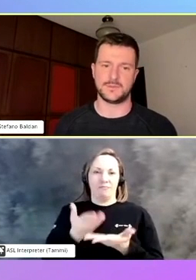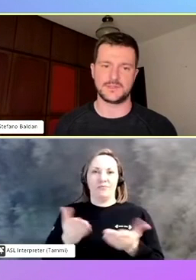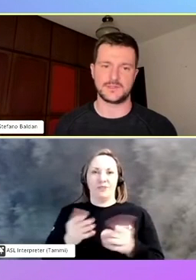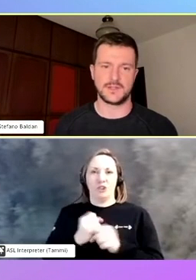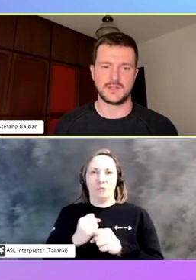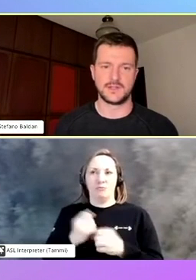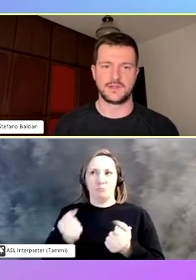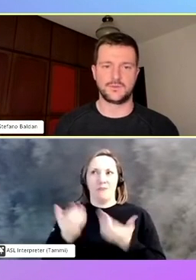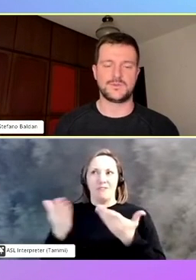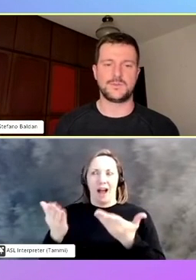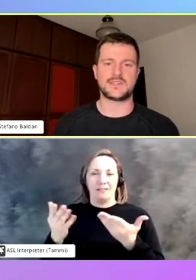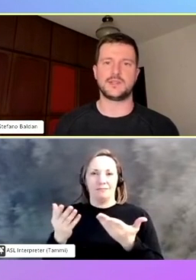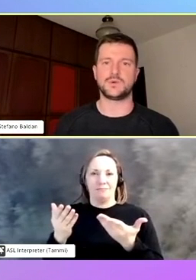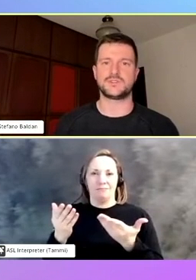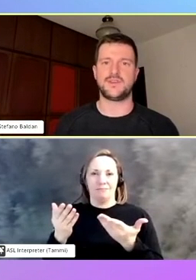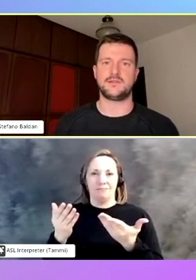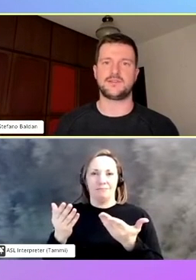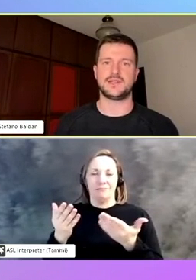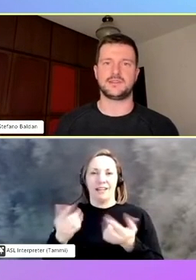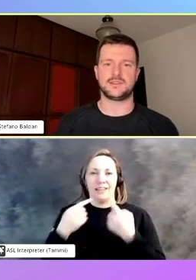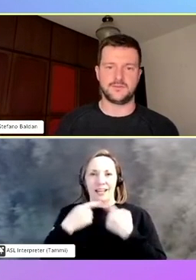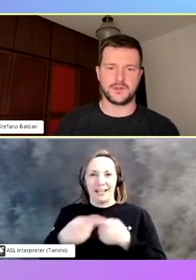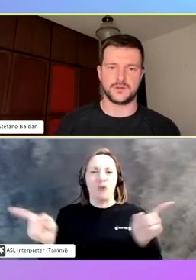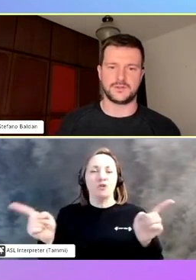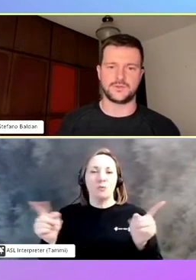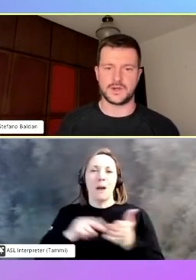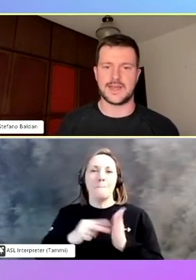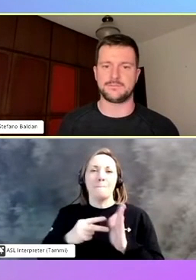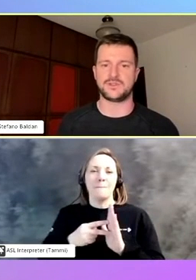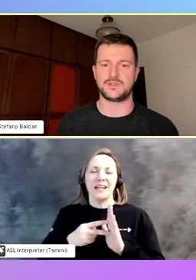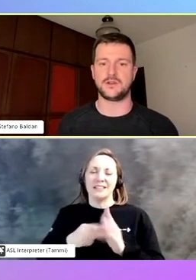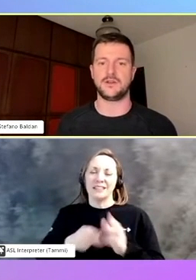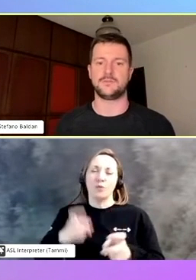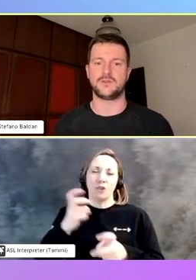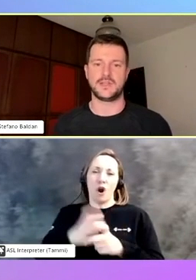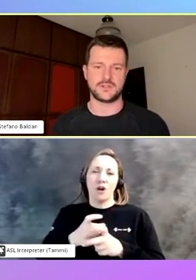on the shoulder of giants. Luckily for us there are already a lot